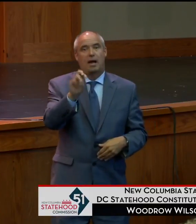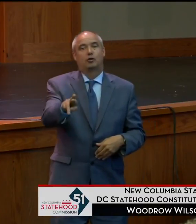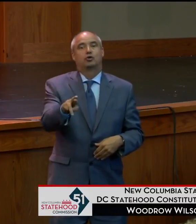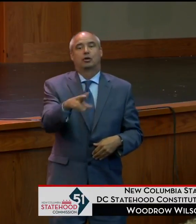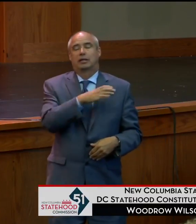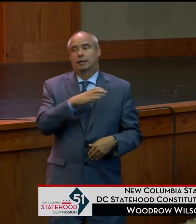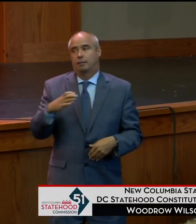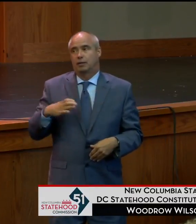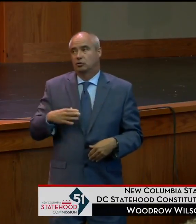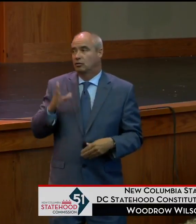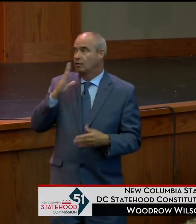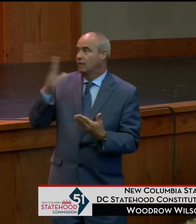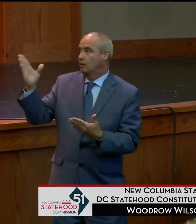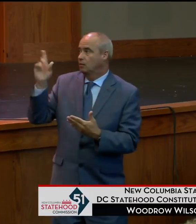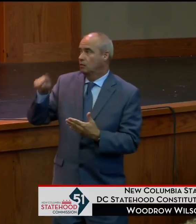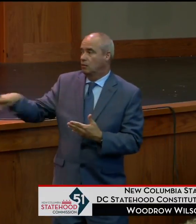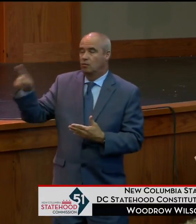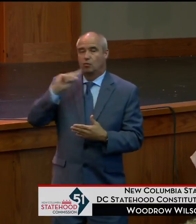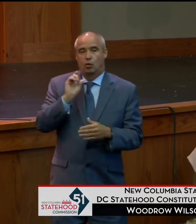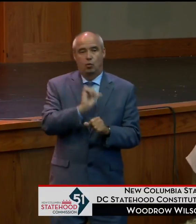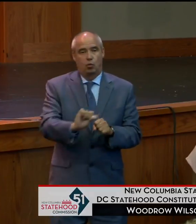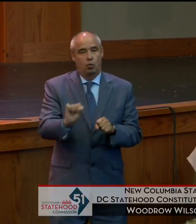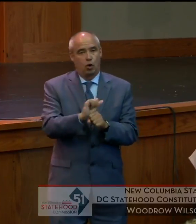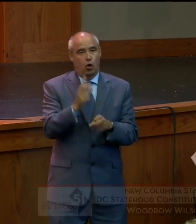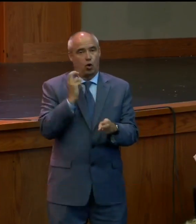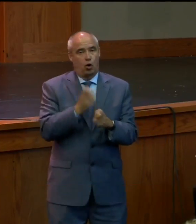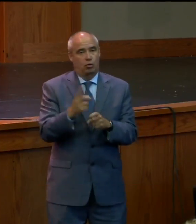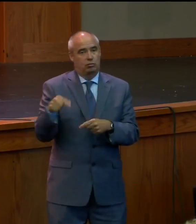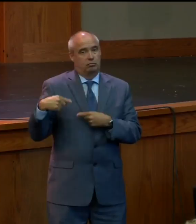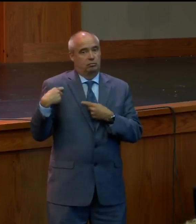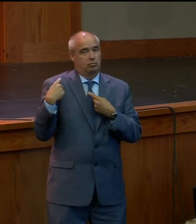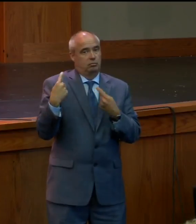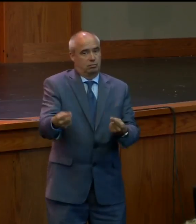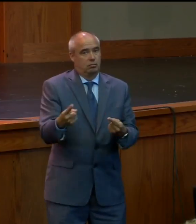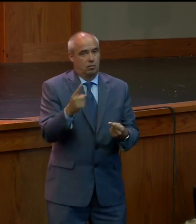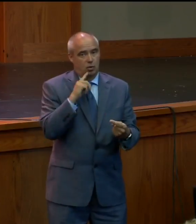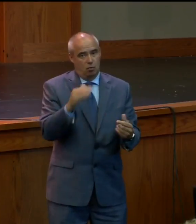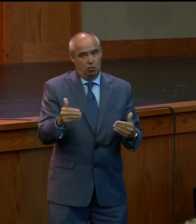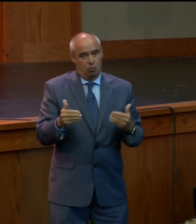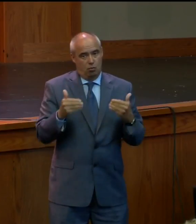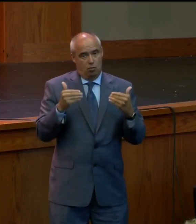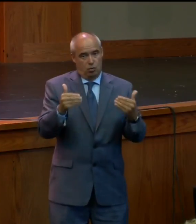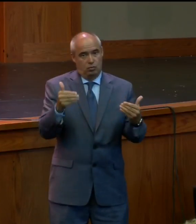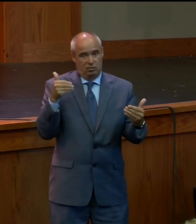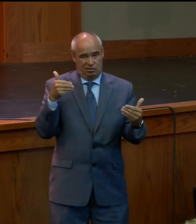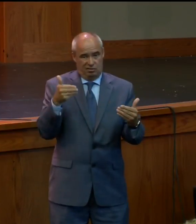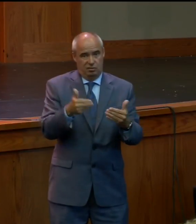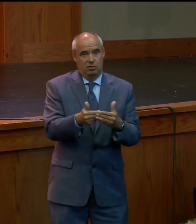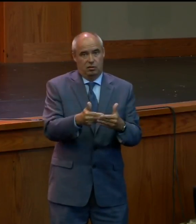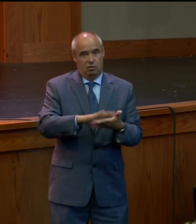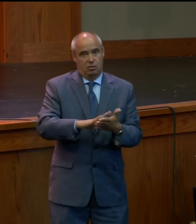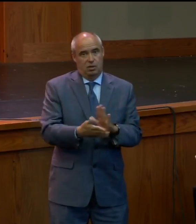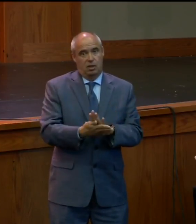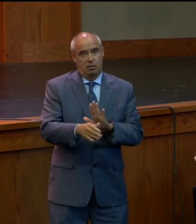FOR THE HARD WORK THEY HAVE ALREADY DONE ON MOVING US CLOSER TO STATEHOOD.